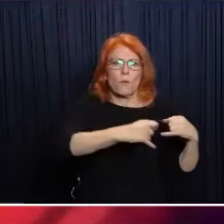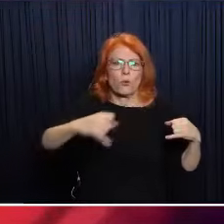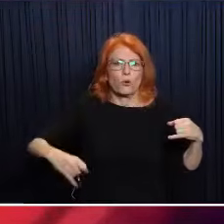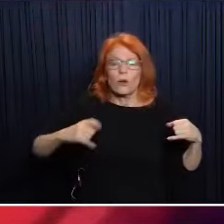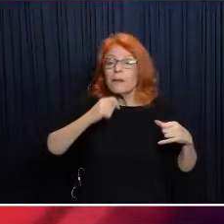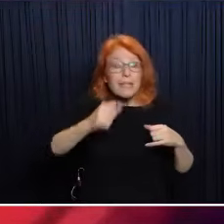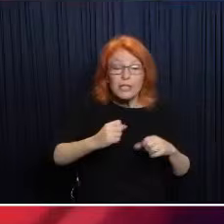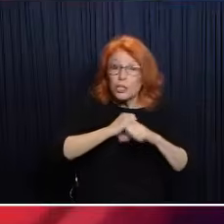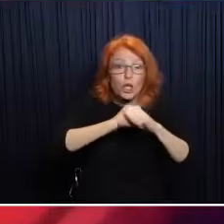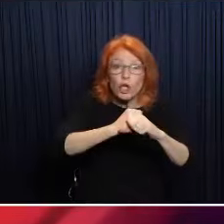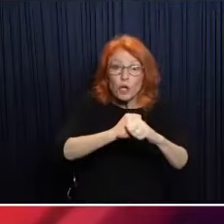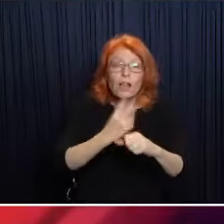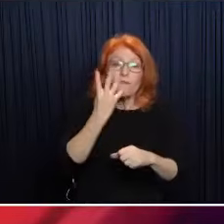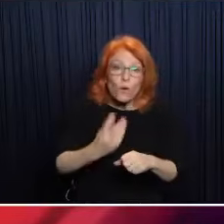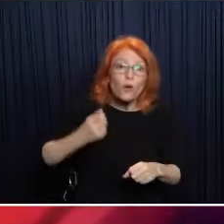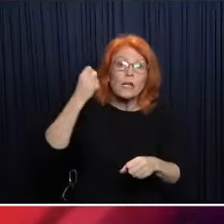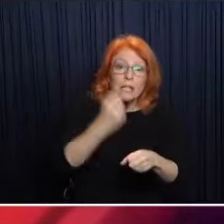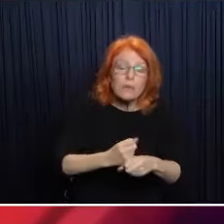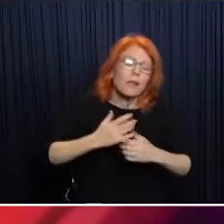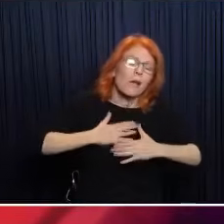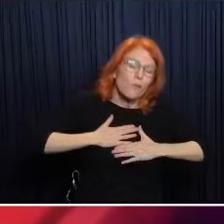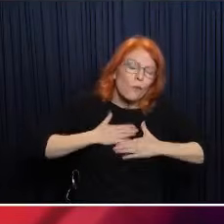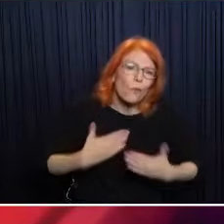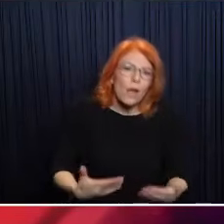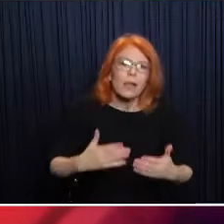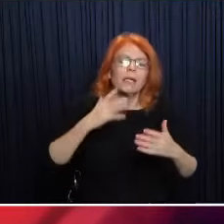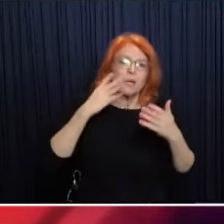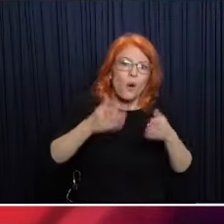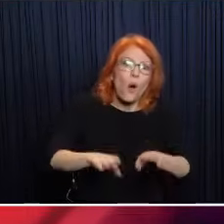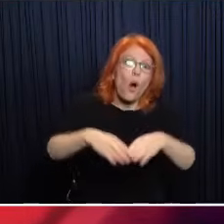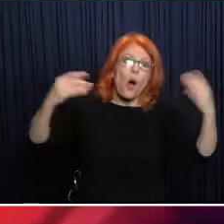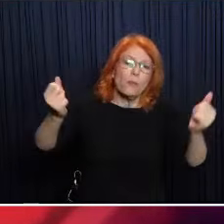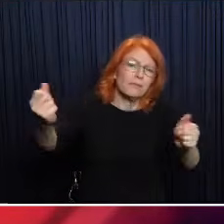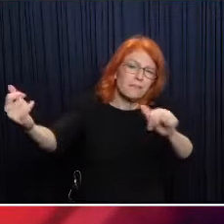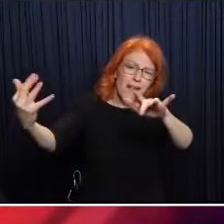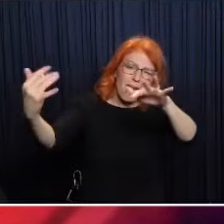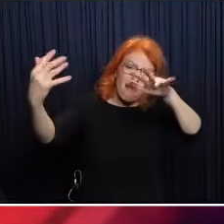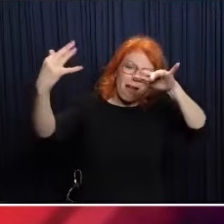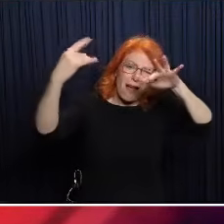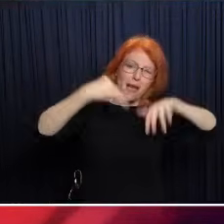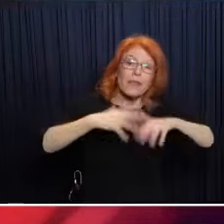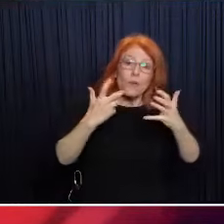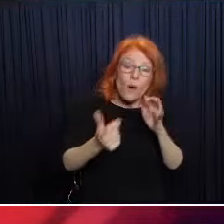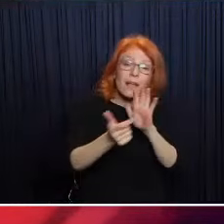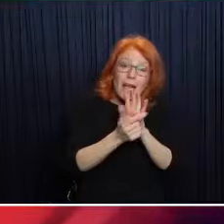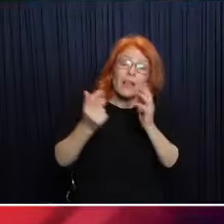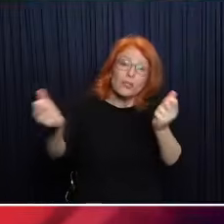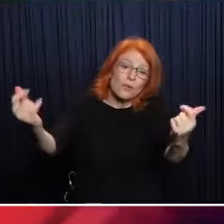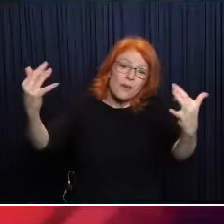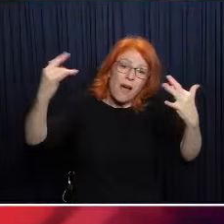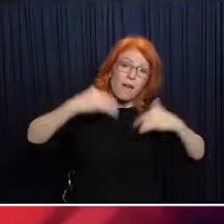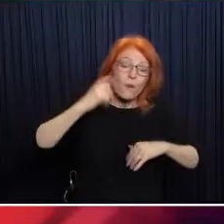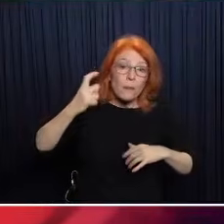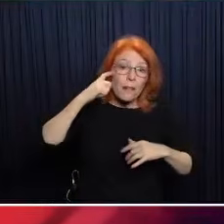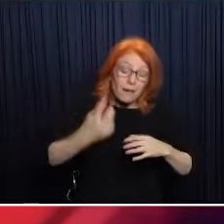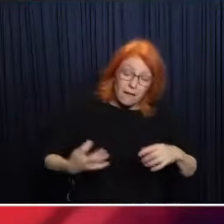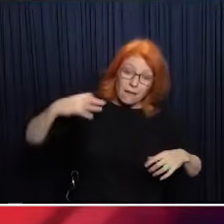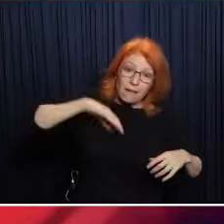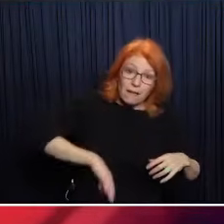WHEN THEY DID THEIR DEBATE THEY ALL SAID WE NEED SECURE BORDERS. THEY DIDN'T.